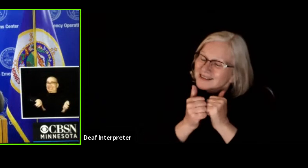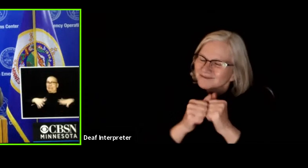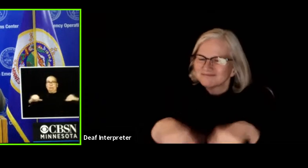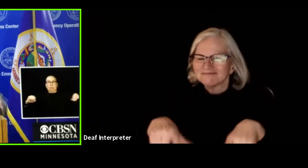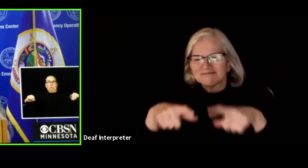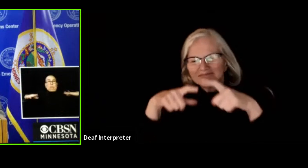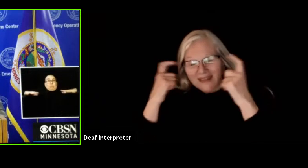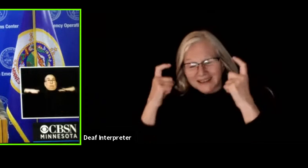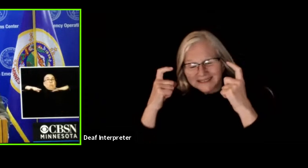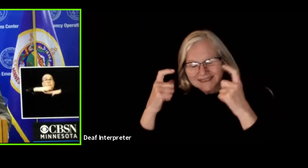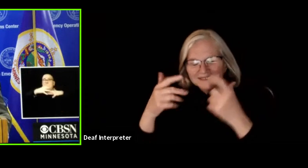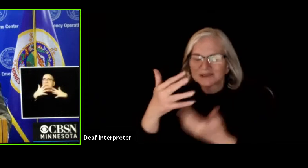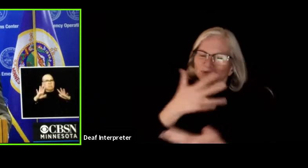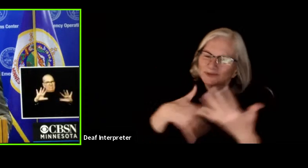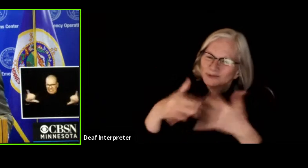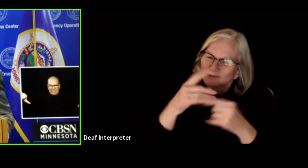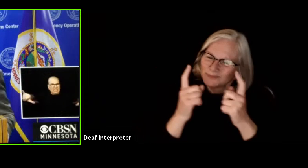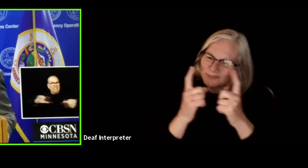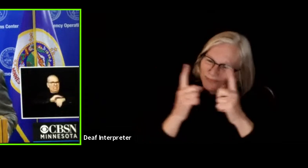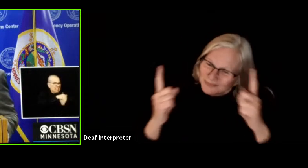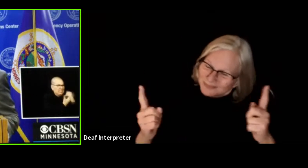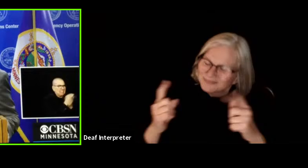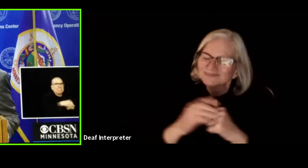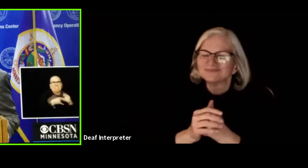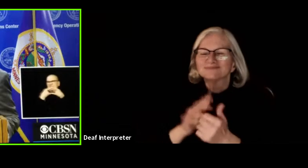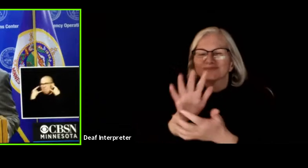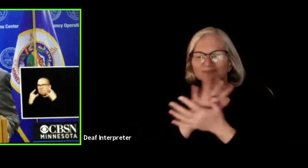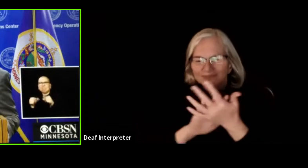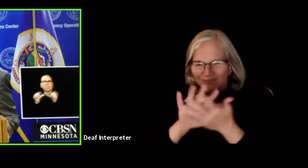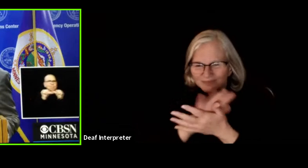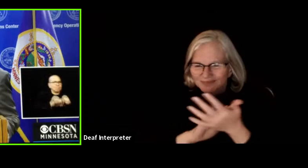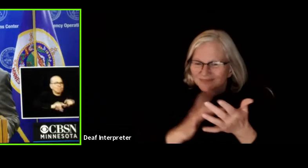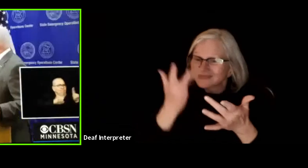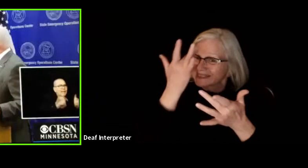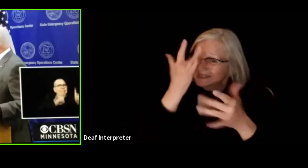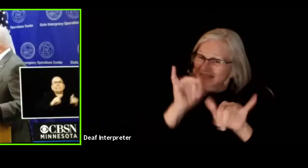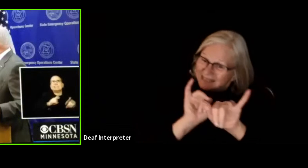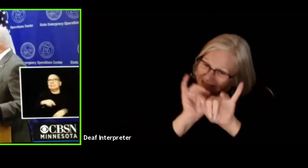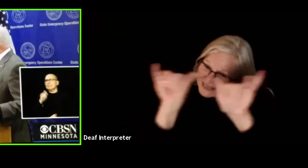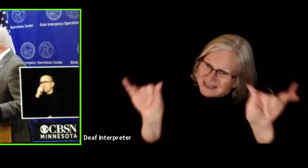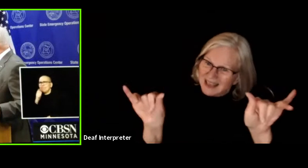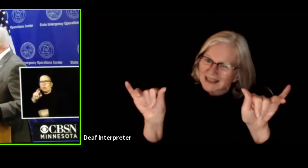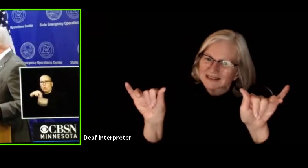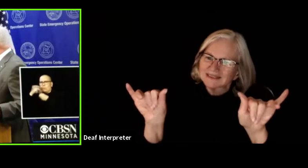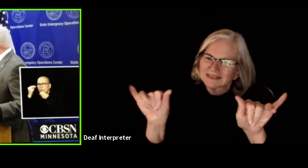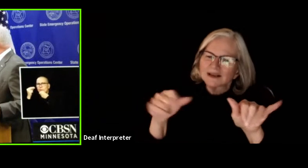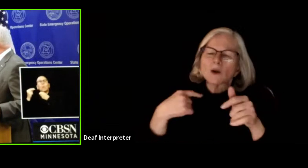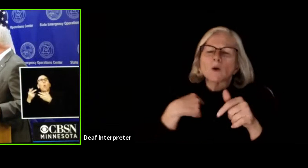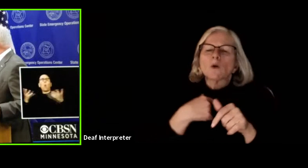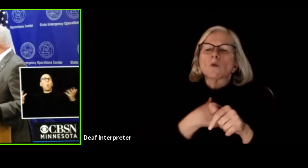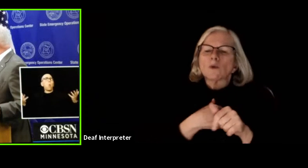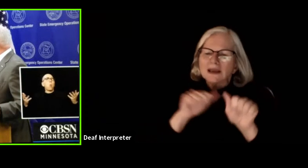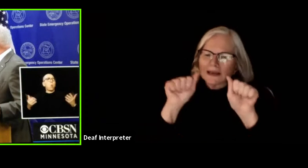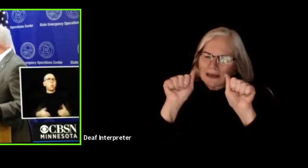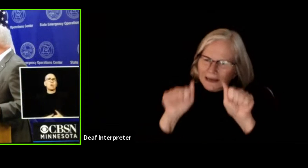GET A TEST AND WEEK KEEP THESE THINGS OPEN. SO JUST TO REITERATE IT, THE SAME STUFF,